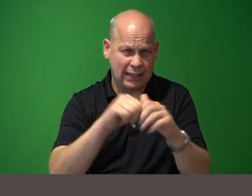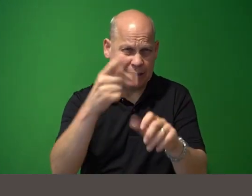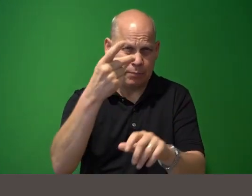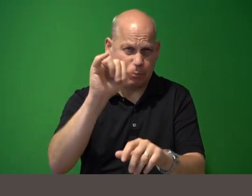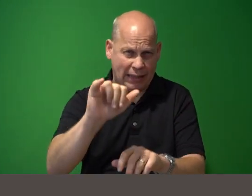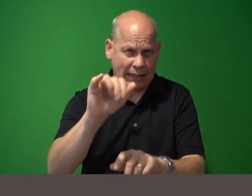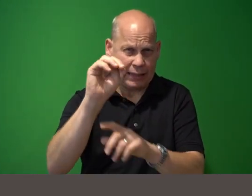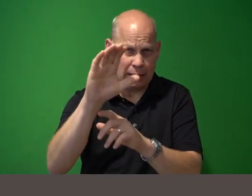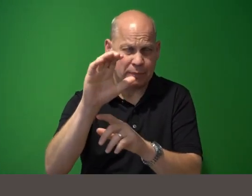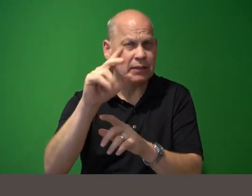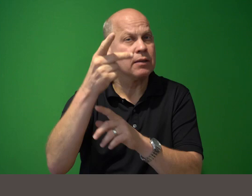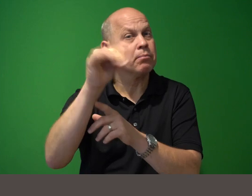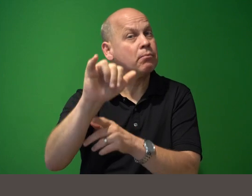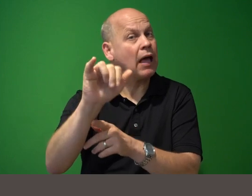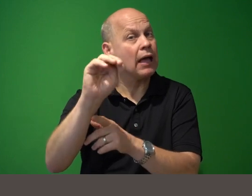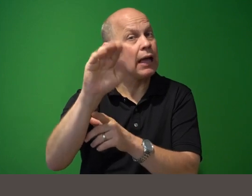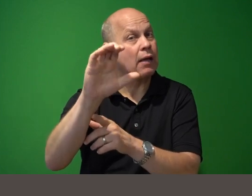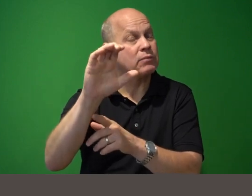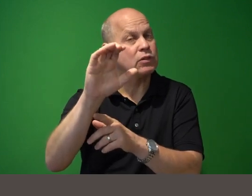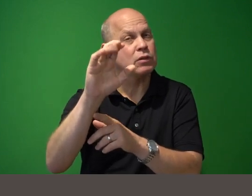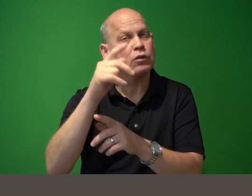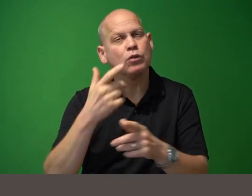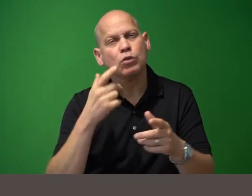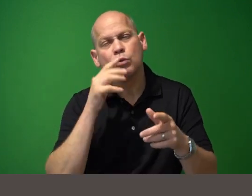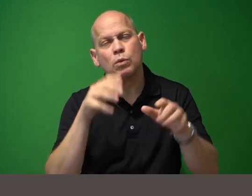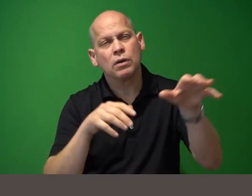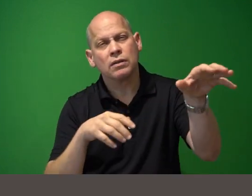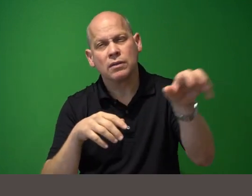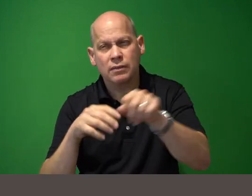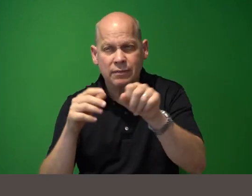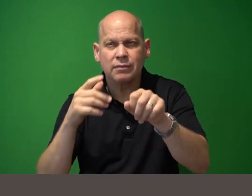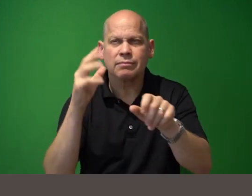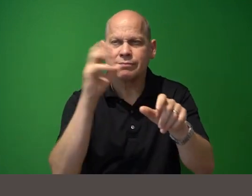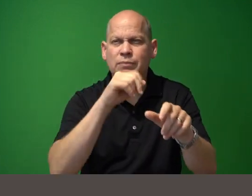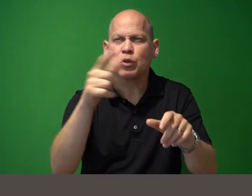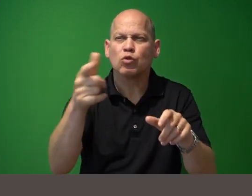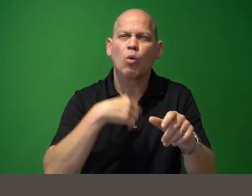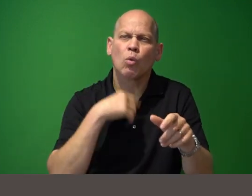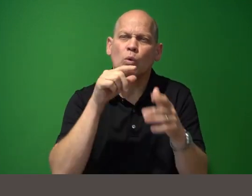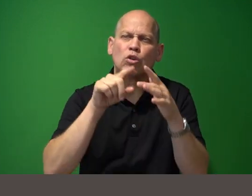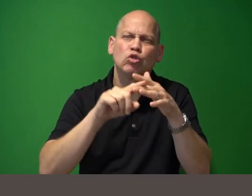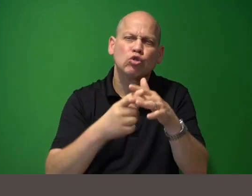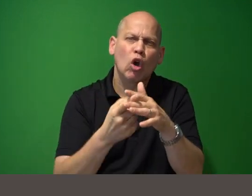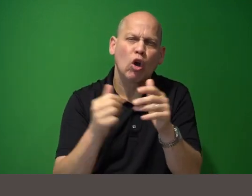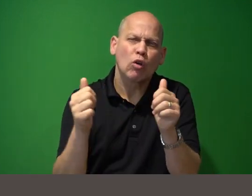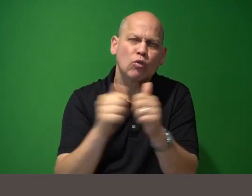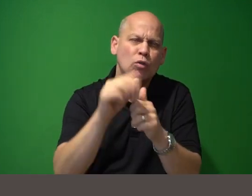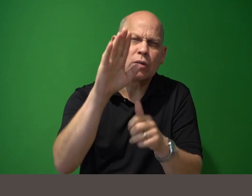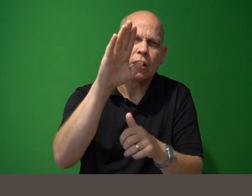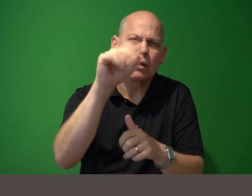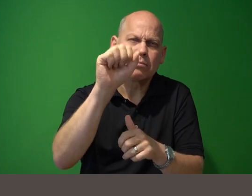So PyMC, we want to take a Bayesian approach. So we start with Bayes rule.